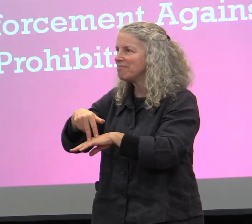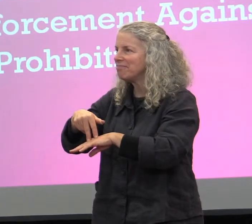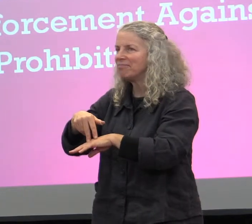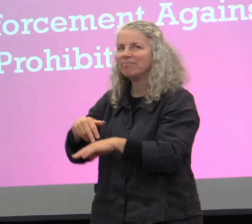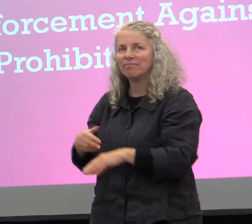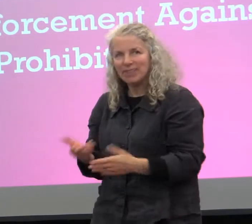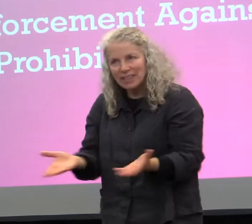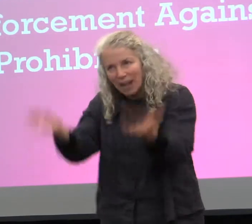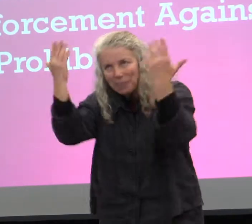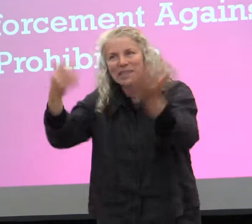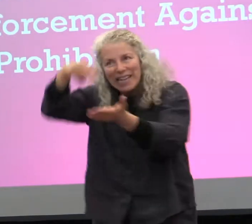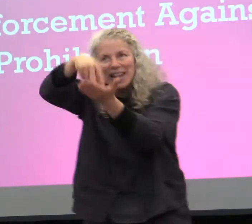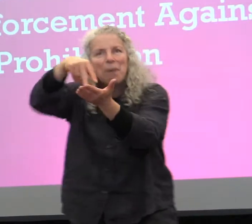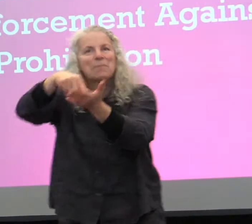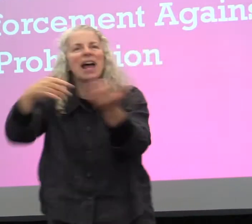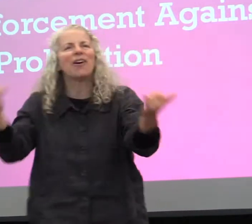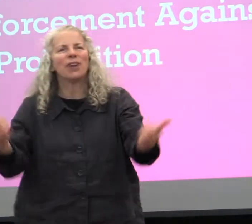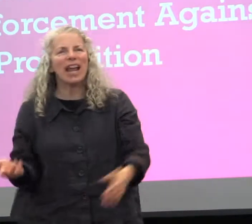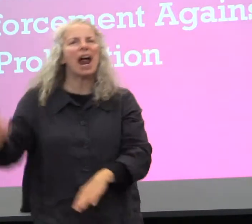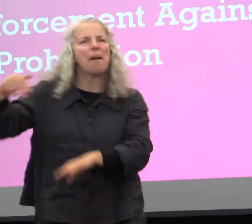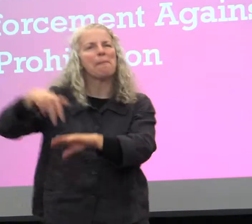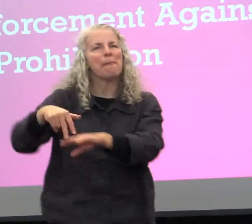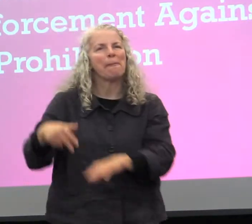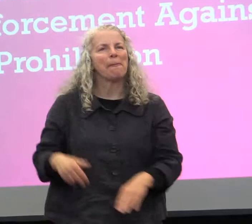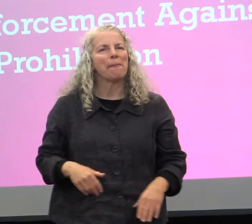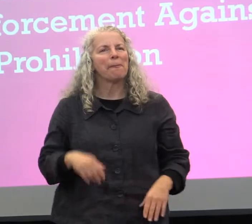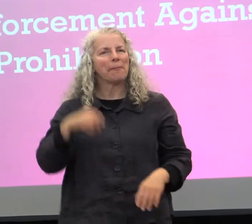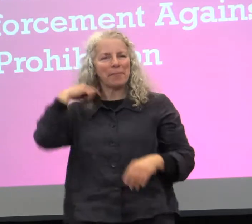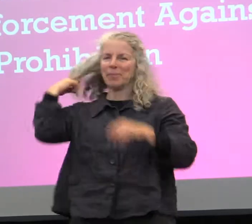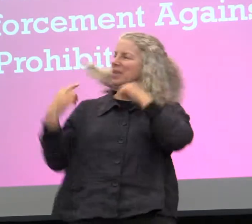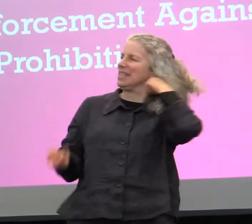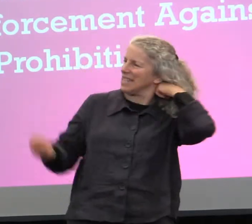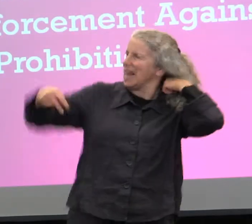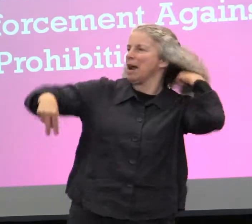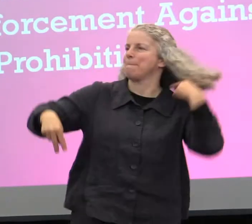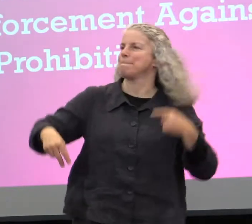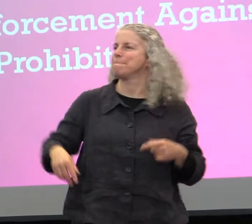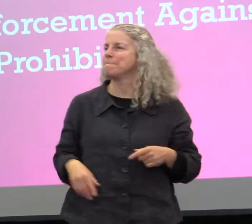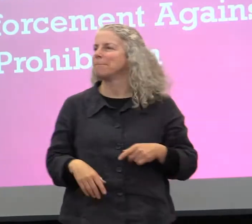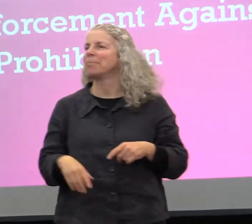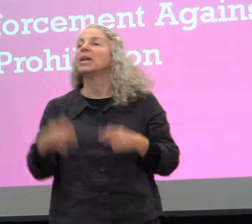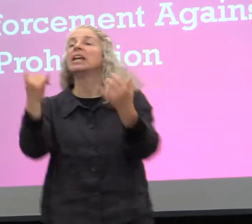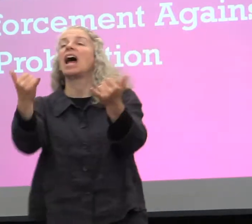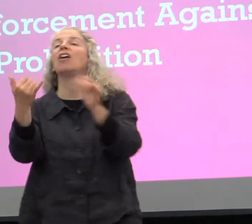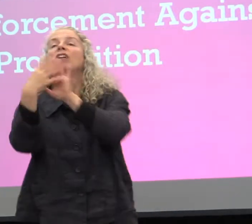Now, each and every one of you, get on your feet! Stand up, and repeat after me.